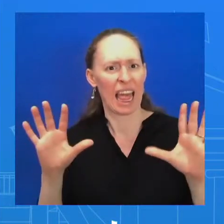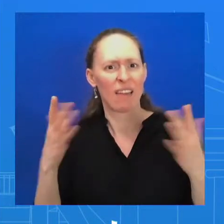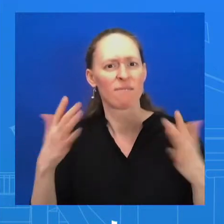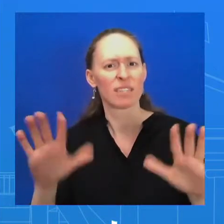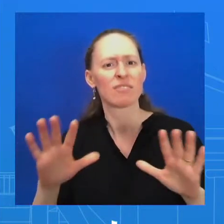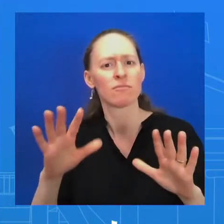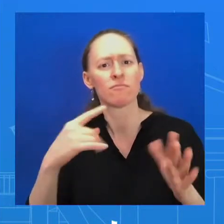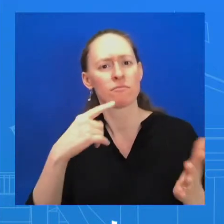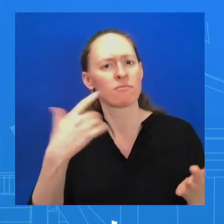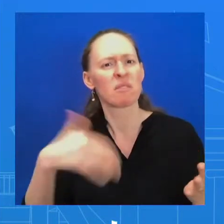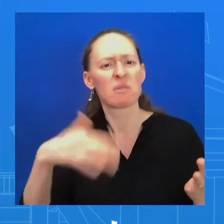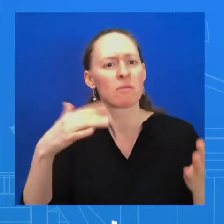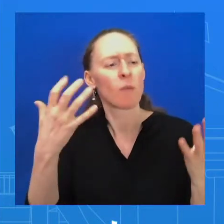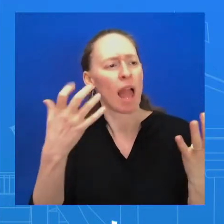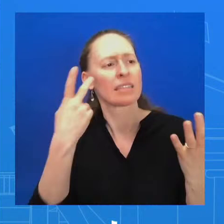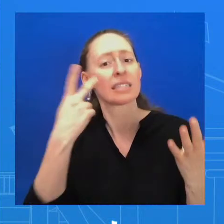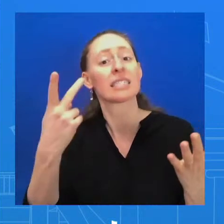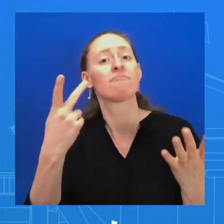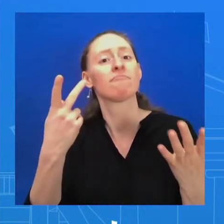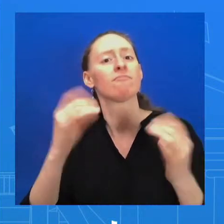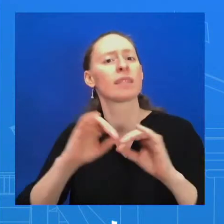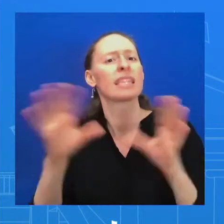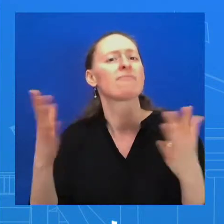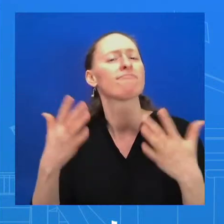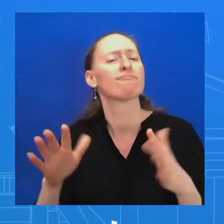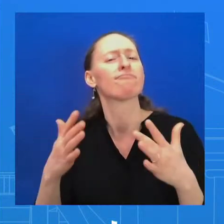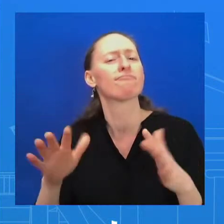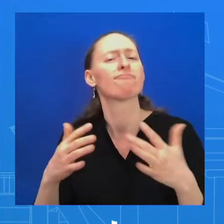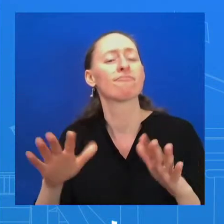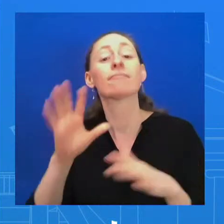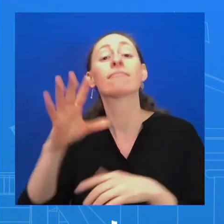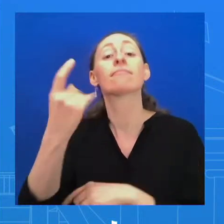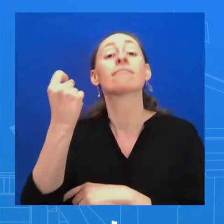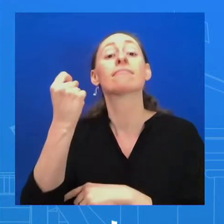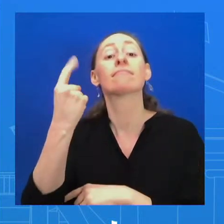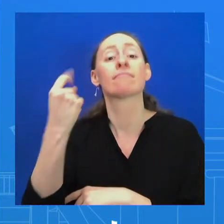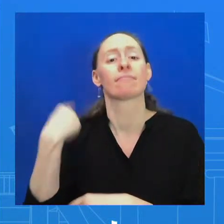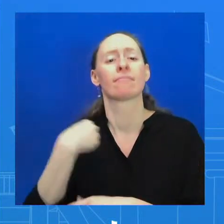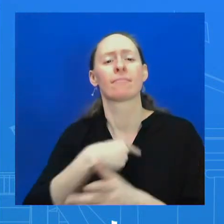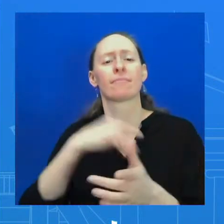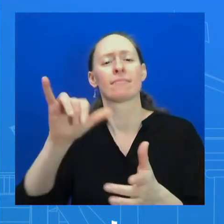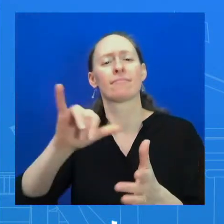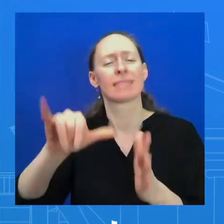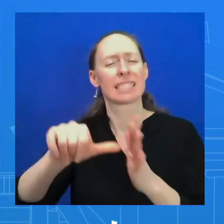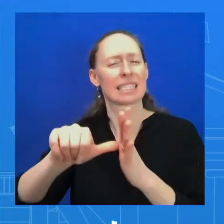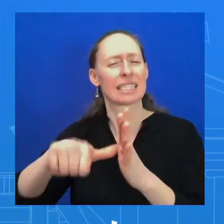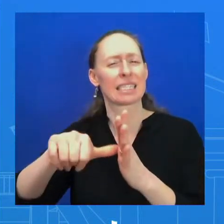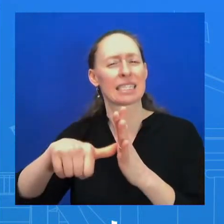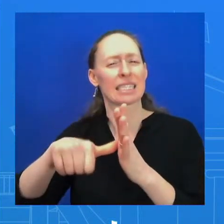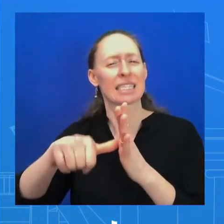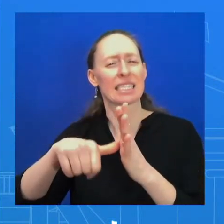But it also lifts up the importance of having that hostage deal, getting that done, getting to a ceasefire,